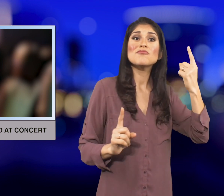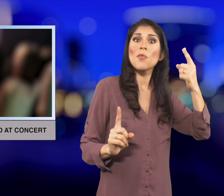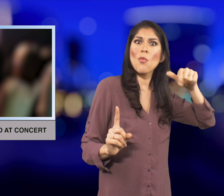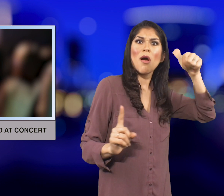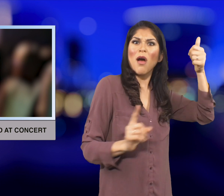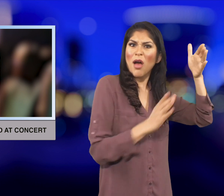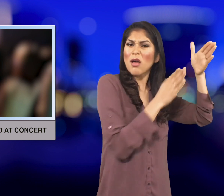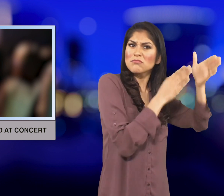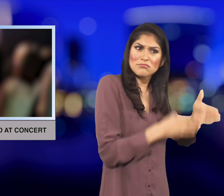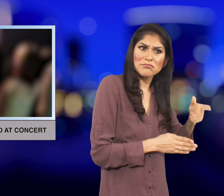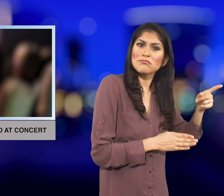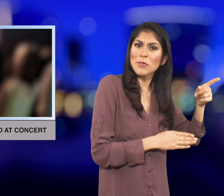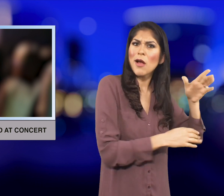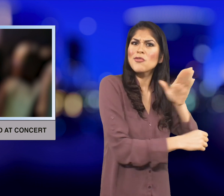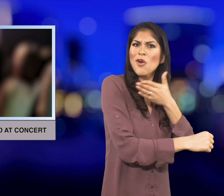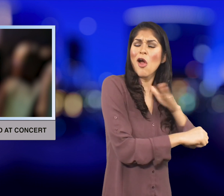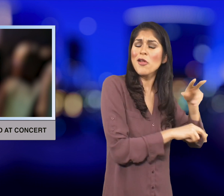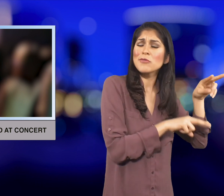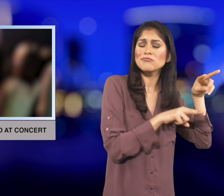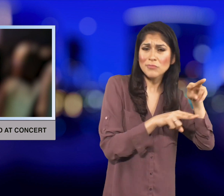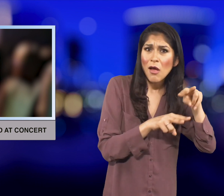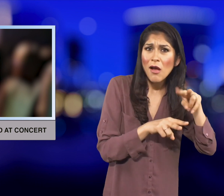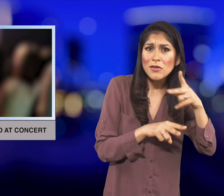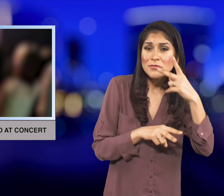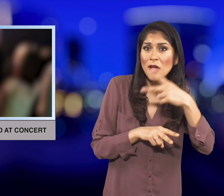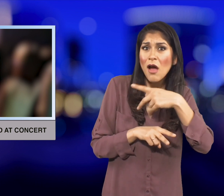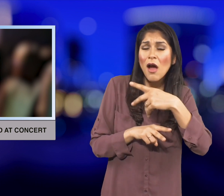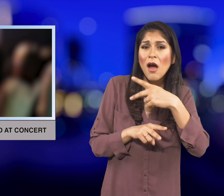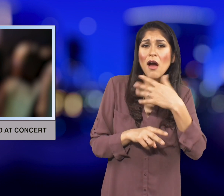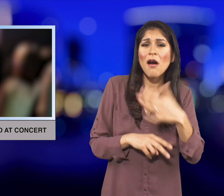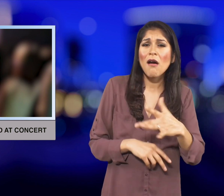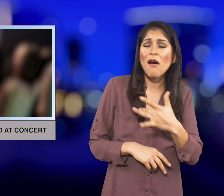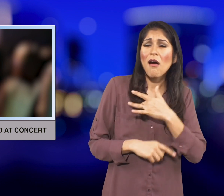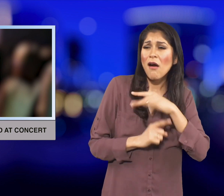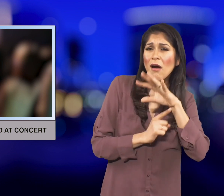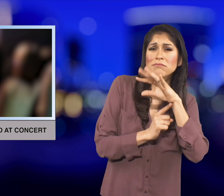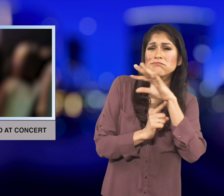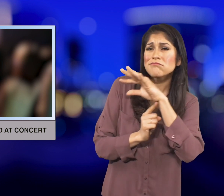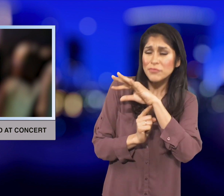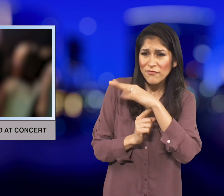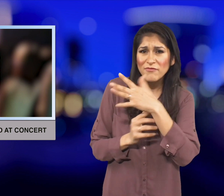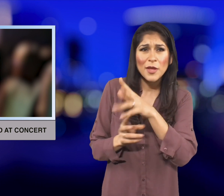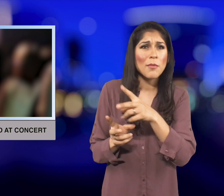Another concertgoer recorded the moment and was deeply touched.